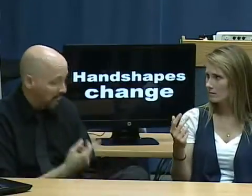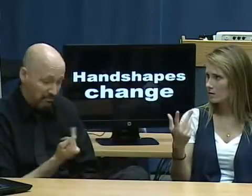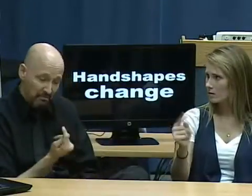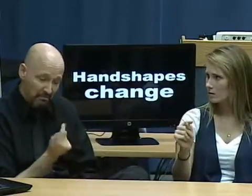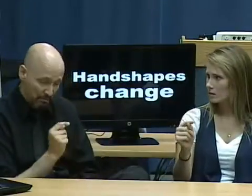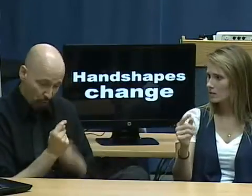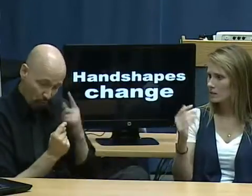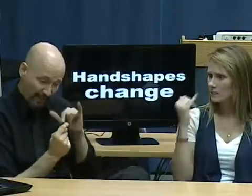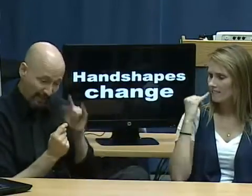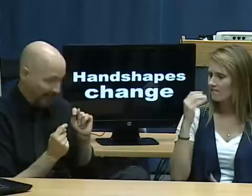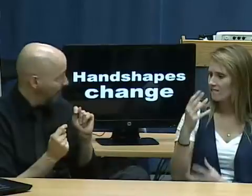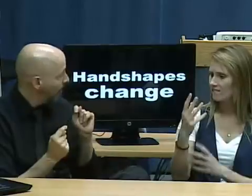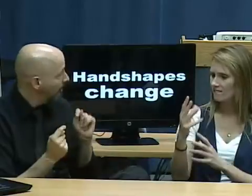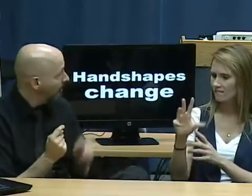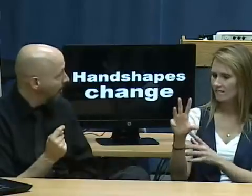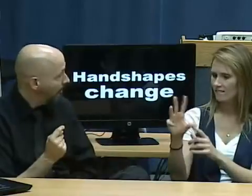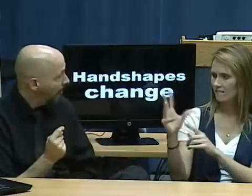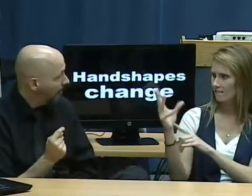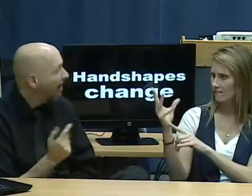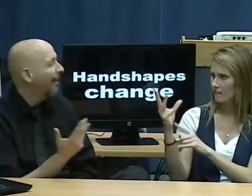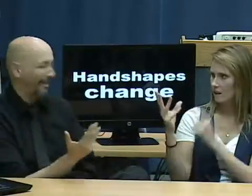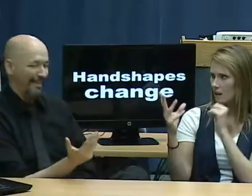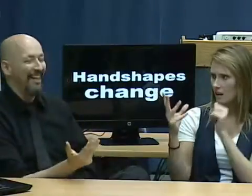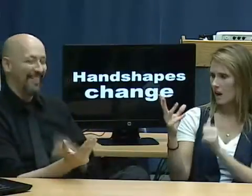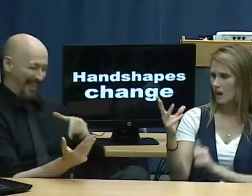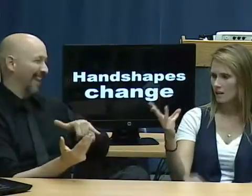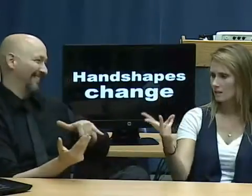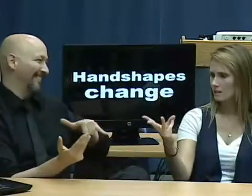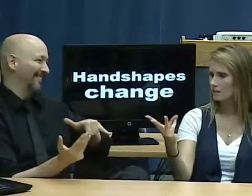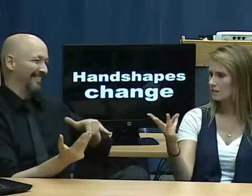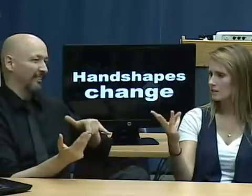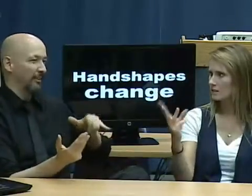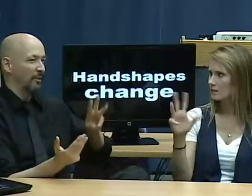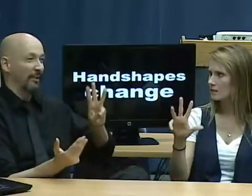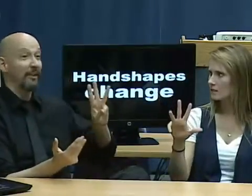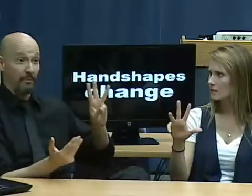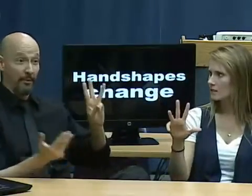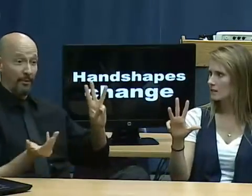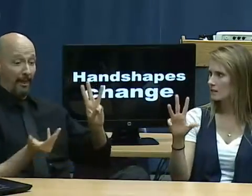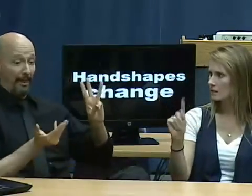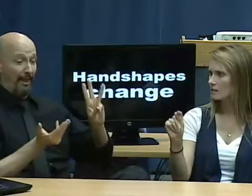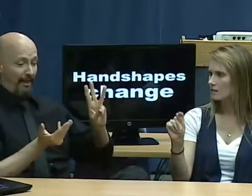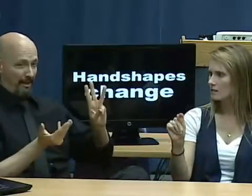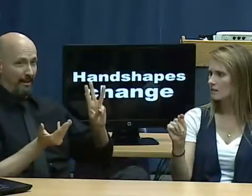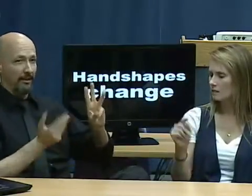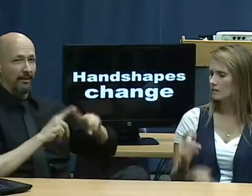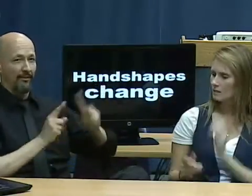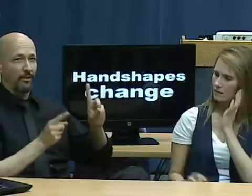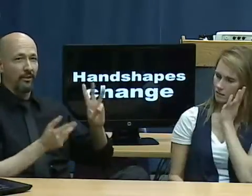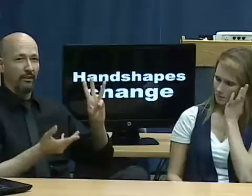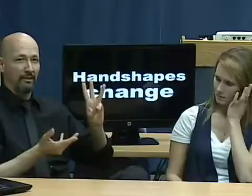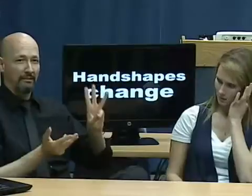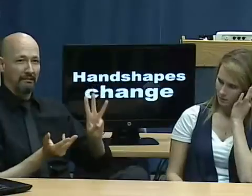That "T"? No, the "W." It's not a "W." Ah, yes. That. Doesn't look like a "W." They're different.